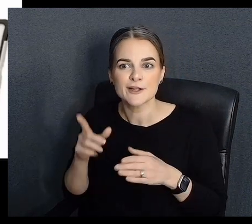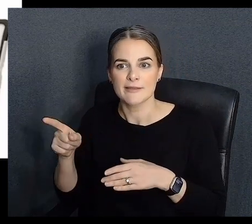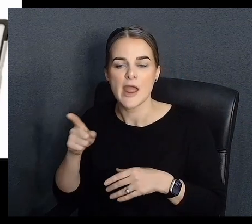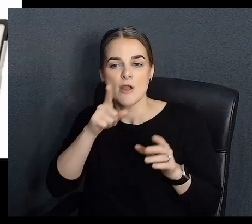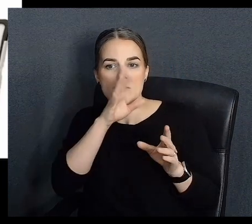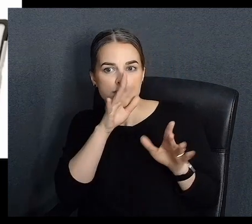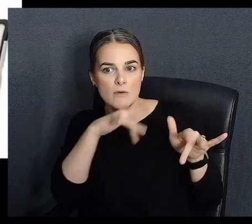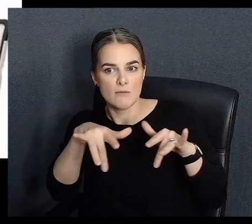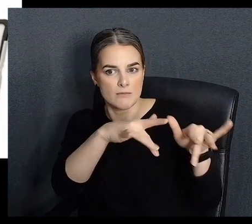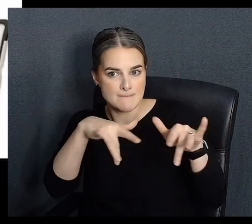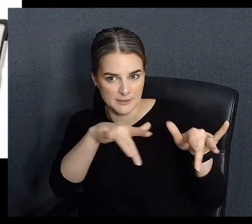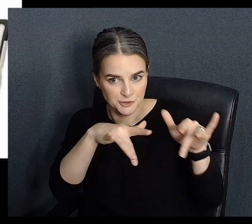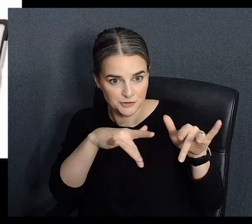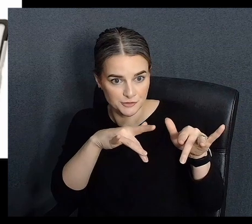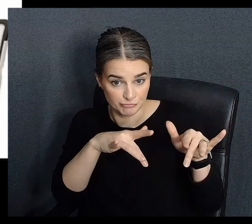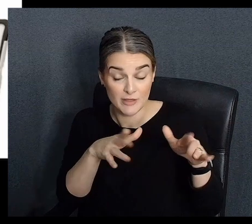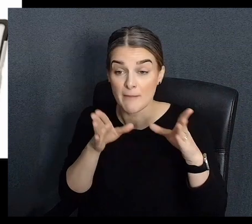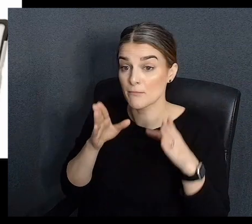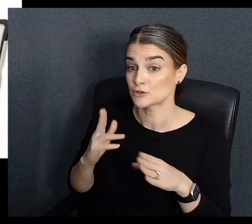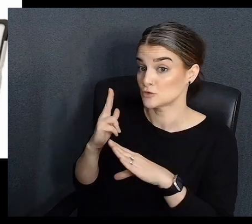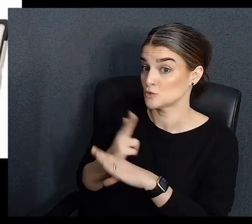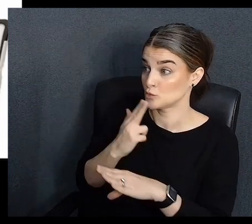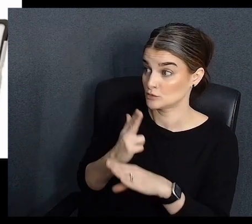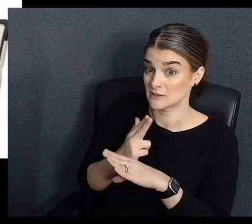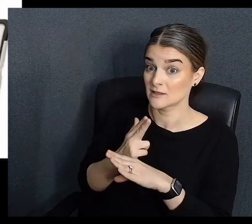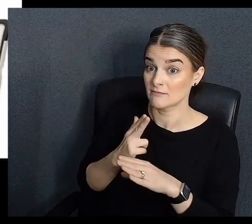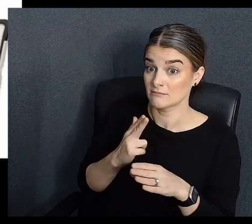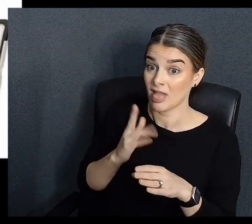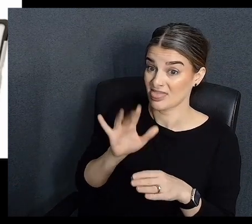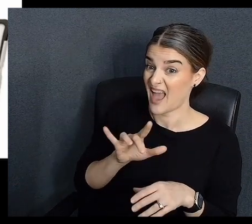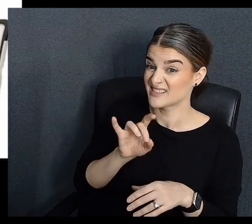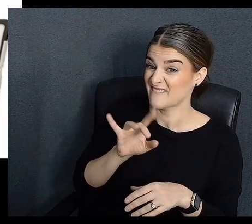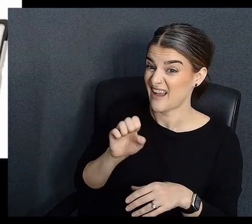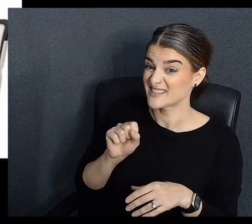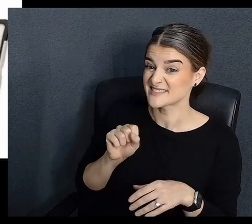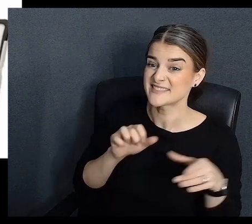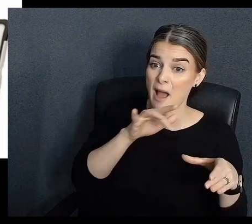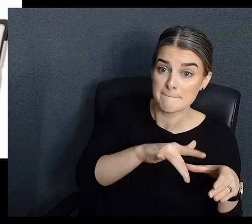And then when the person using the device activates the button, or presses the picture, then